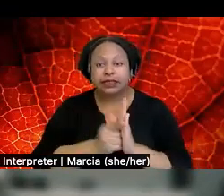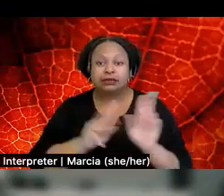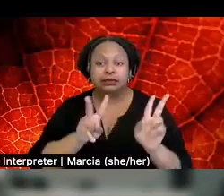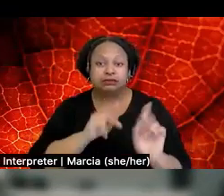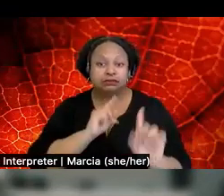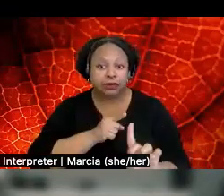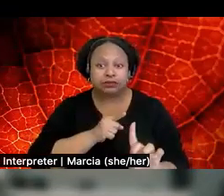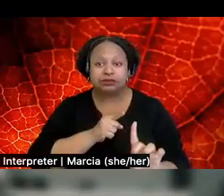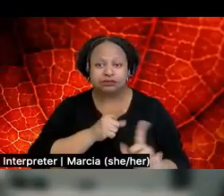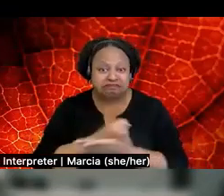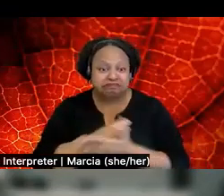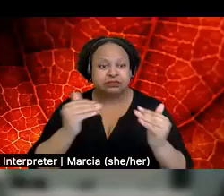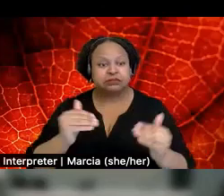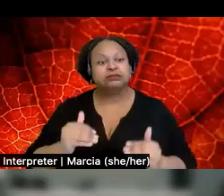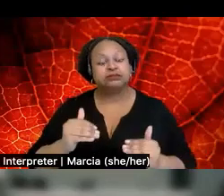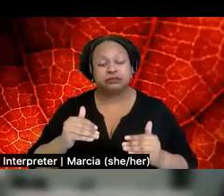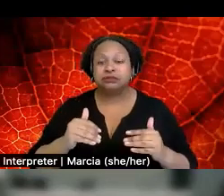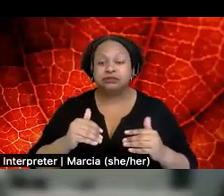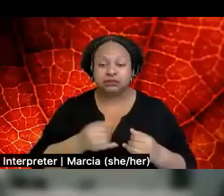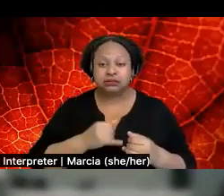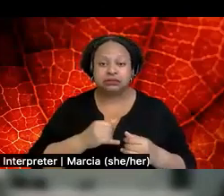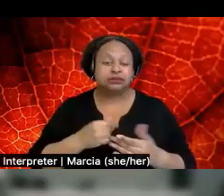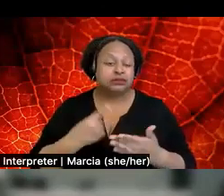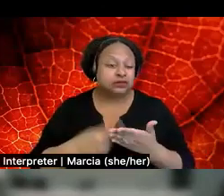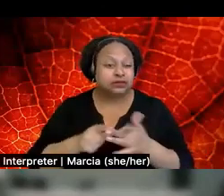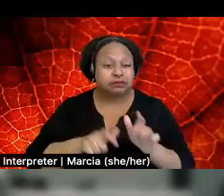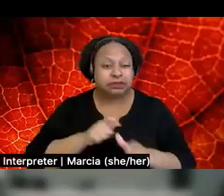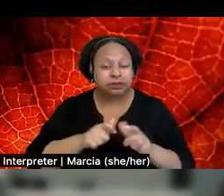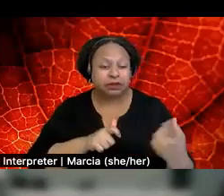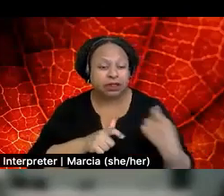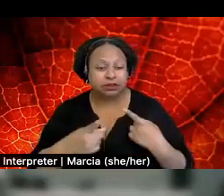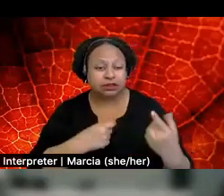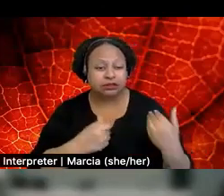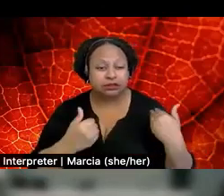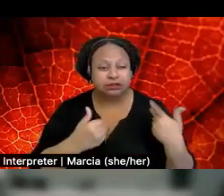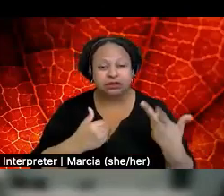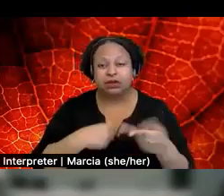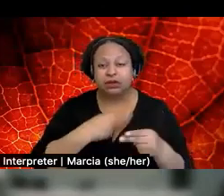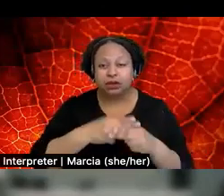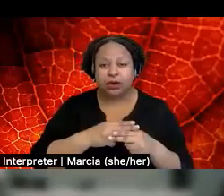And, and sometimes they seem to be what we call extreme requests